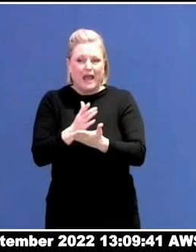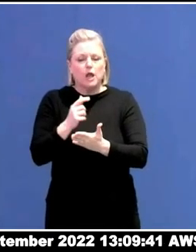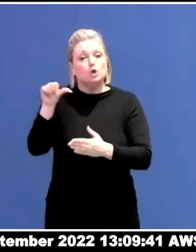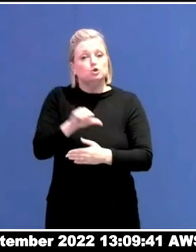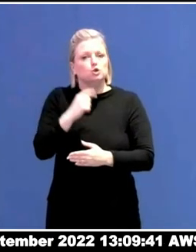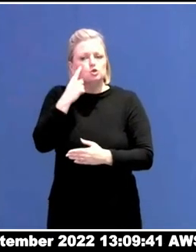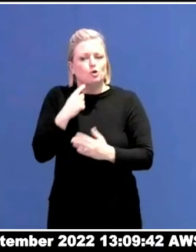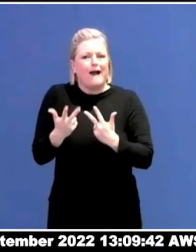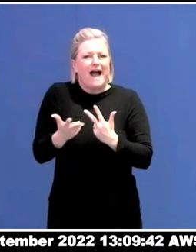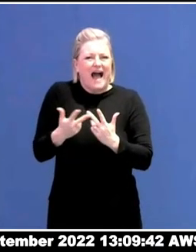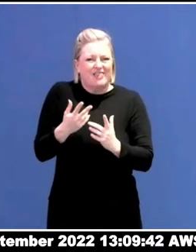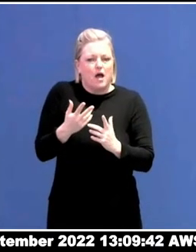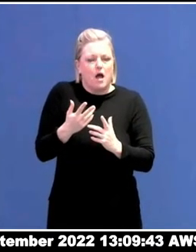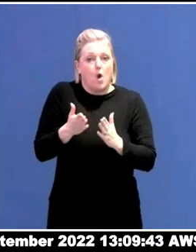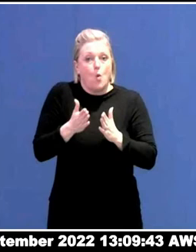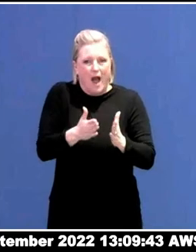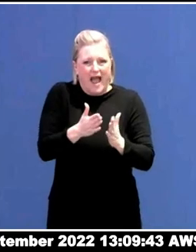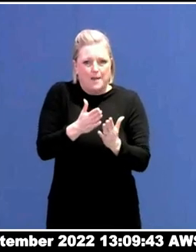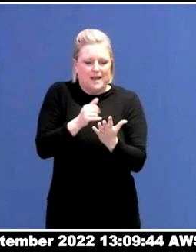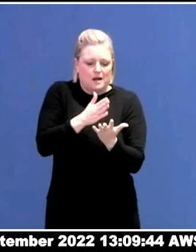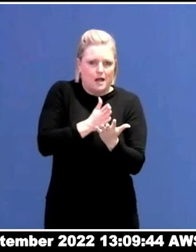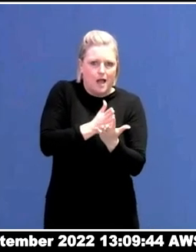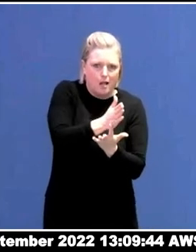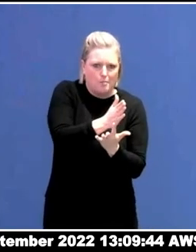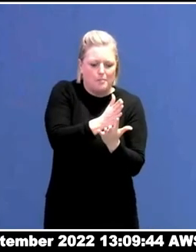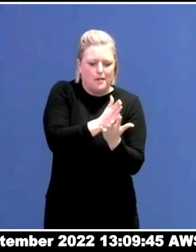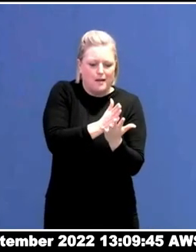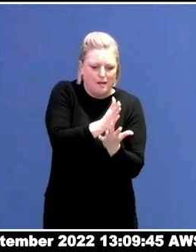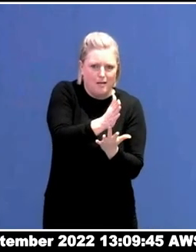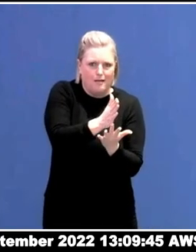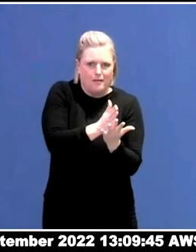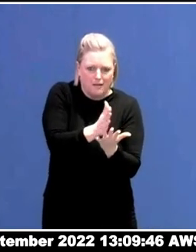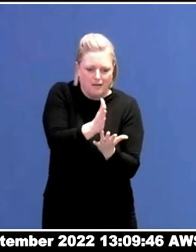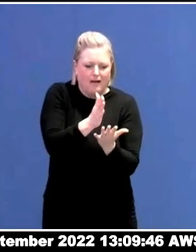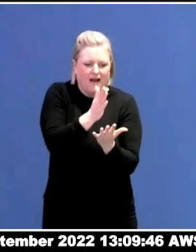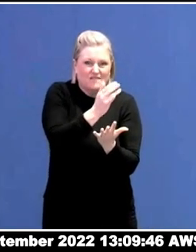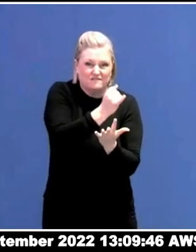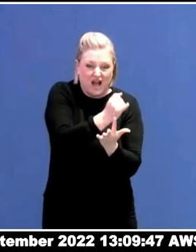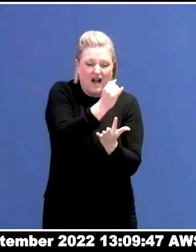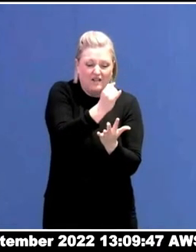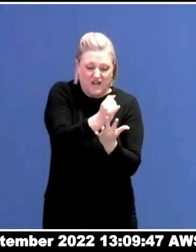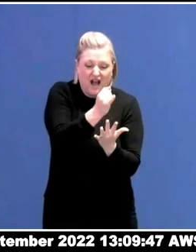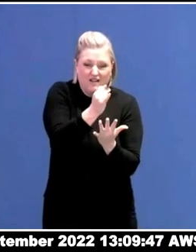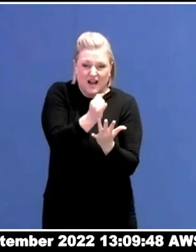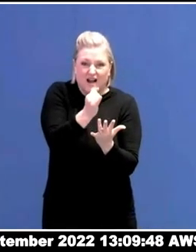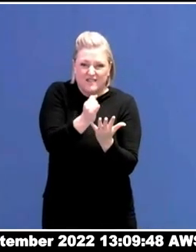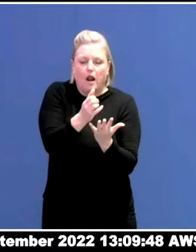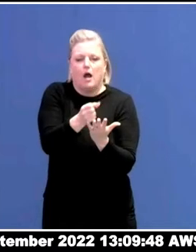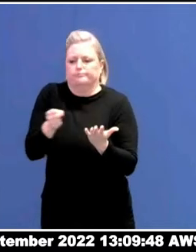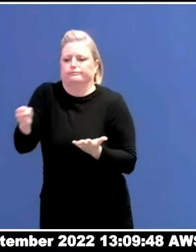They are provided access to, you know, appeals processes, due process and access to